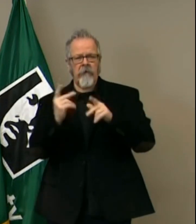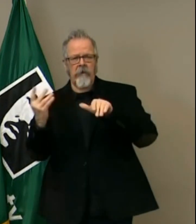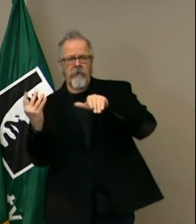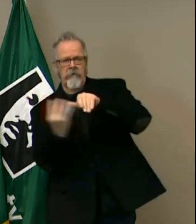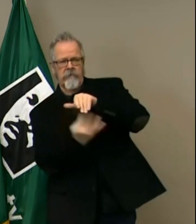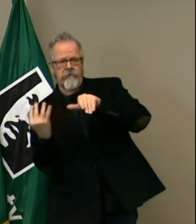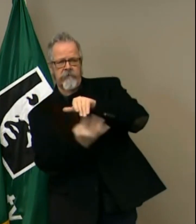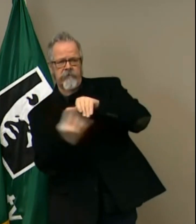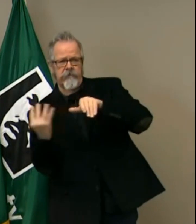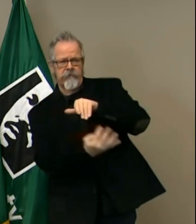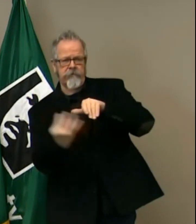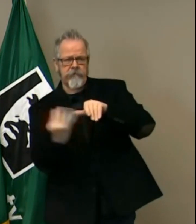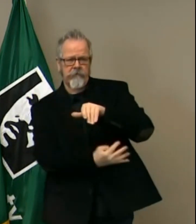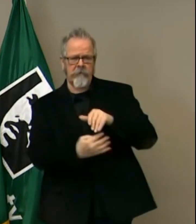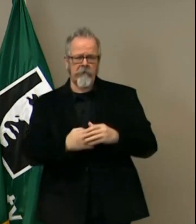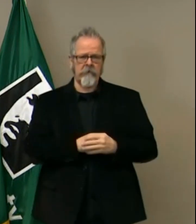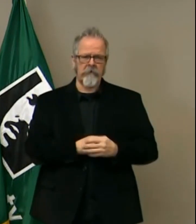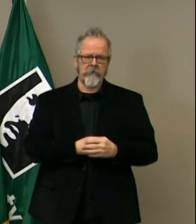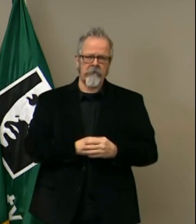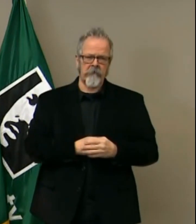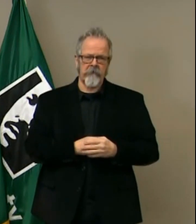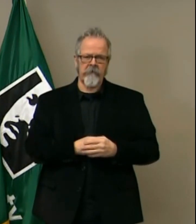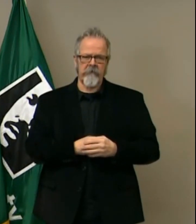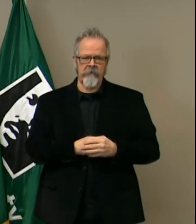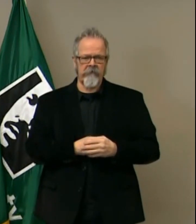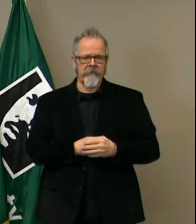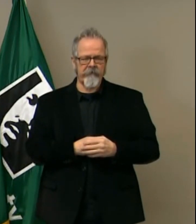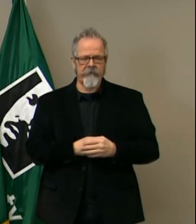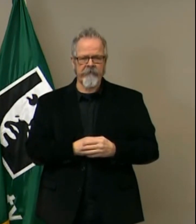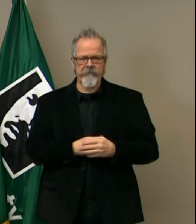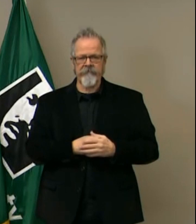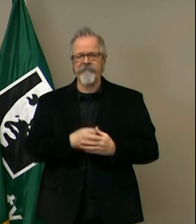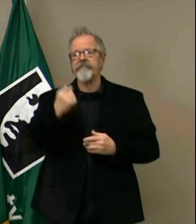feet away from everybody else under all conditions we're gonna have a real